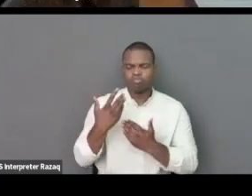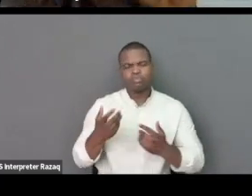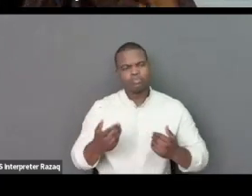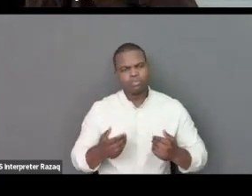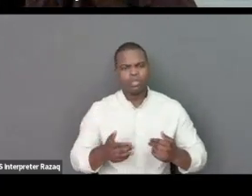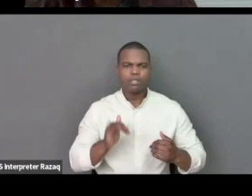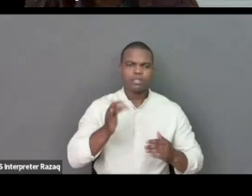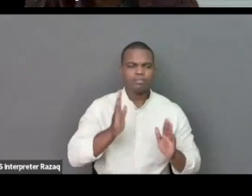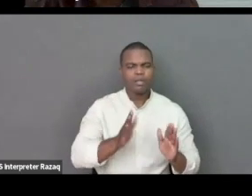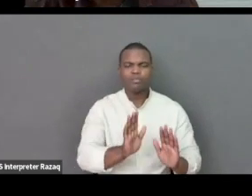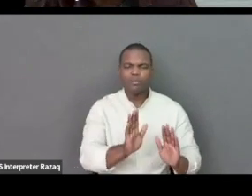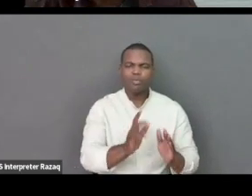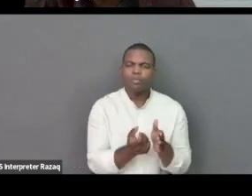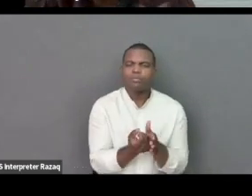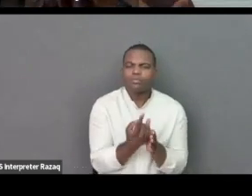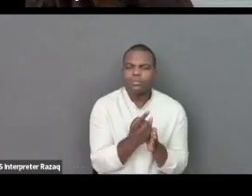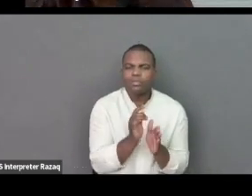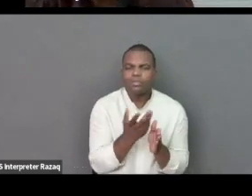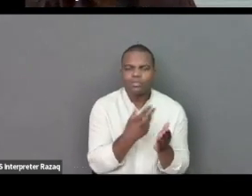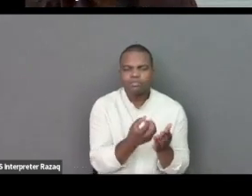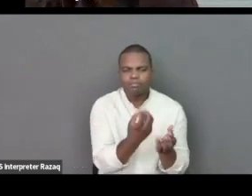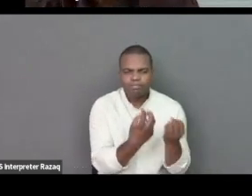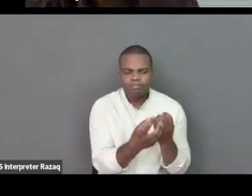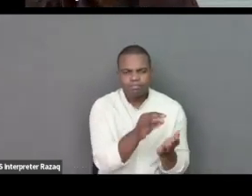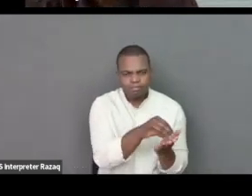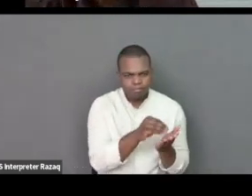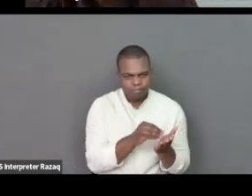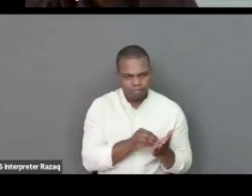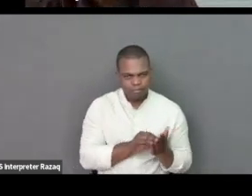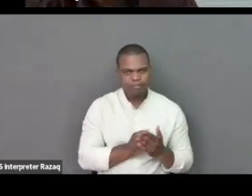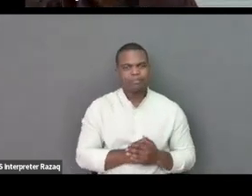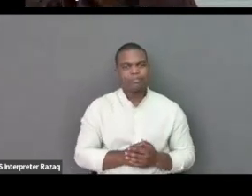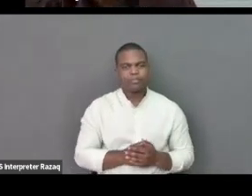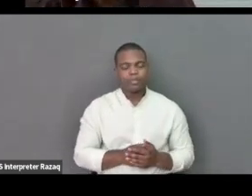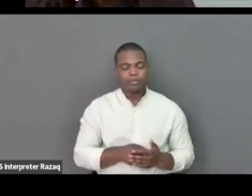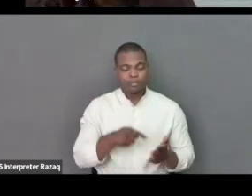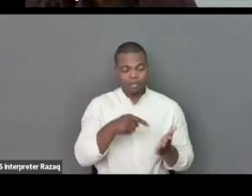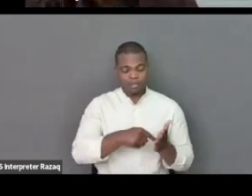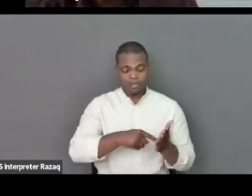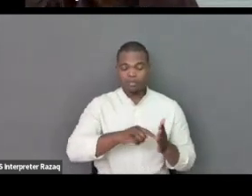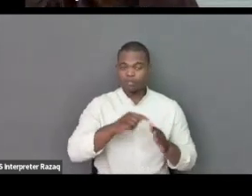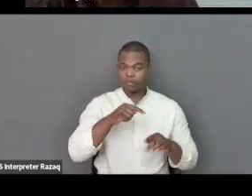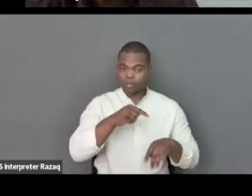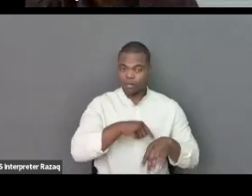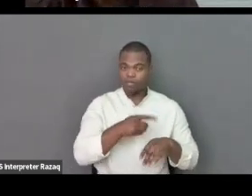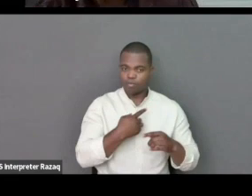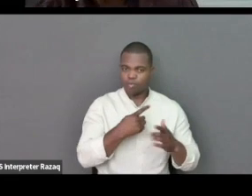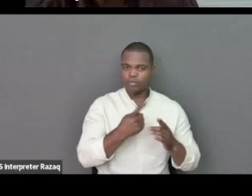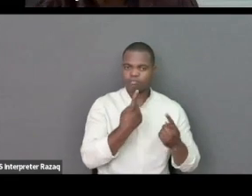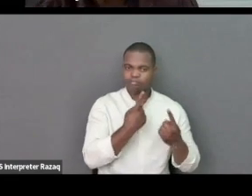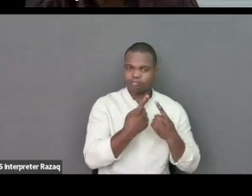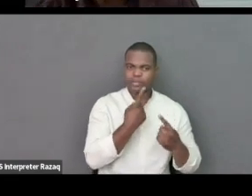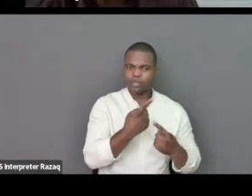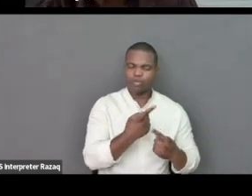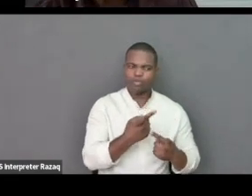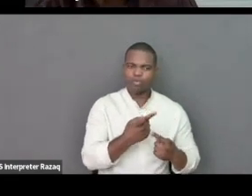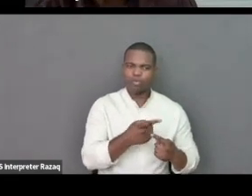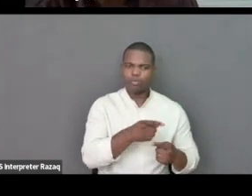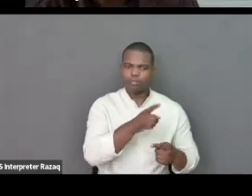do it, great, and that's where we want to help , to break down the barriers for